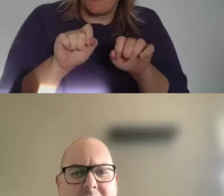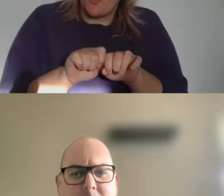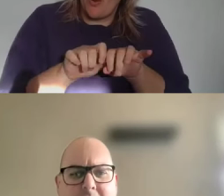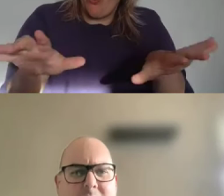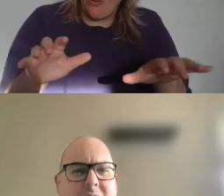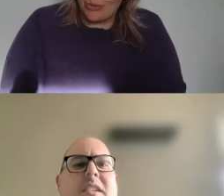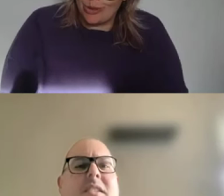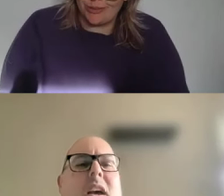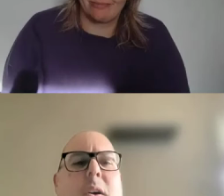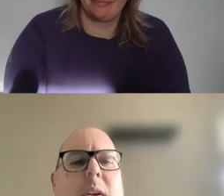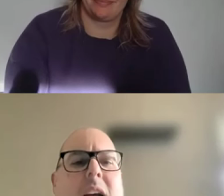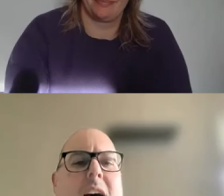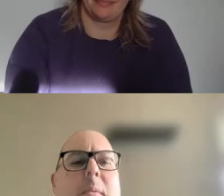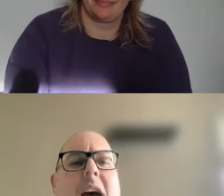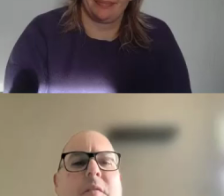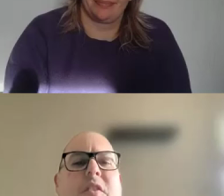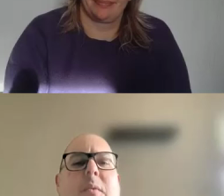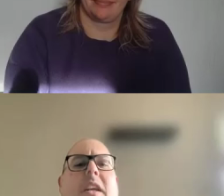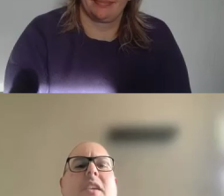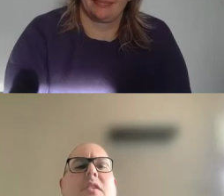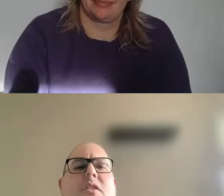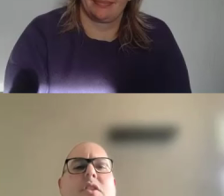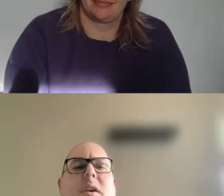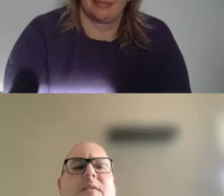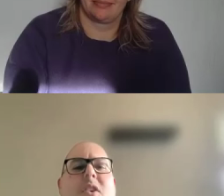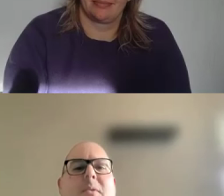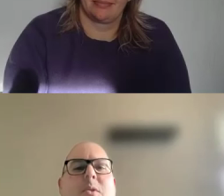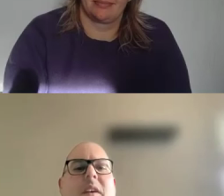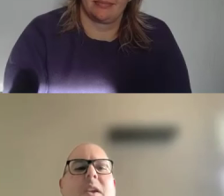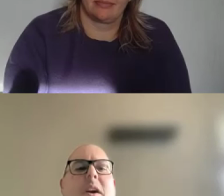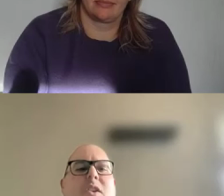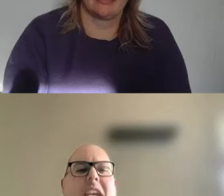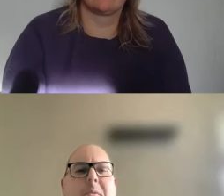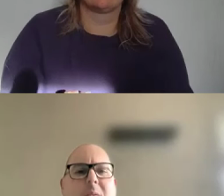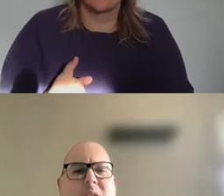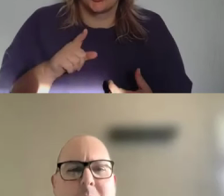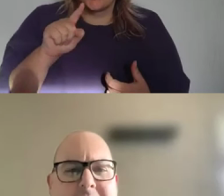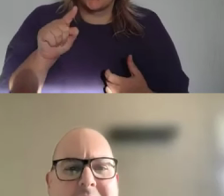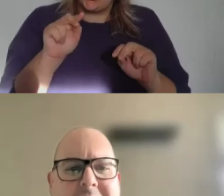Here we go. How frequently do you have time to evaluate your email performance?